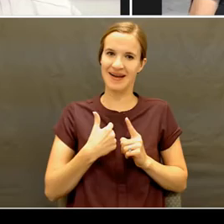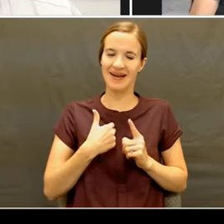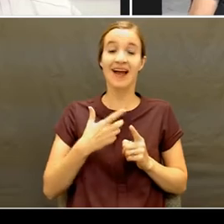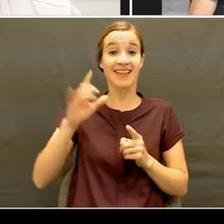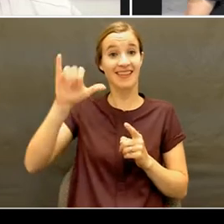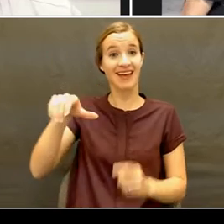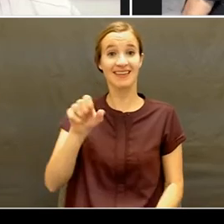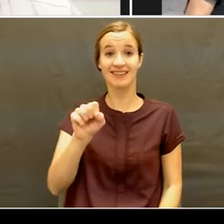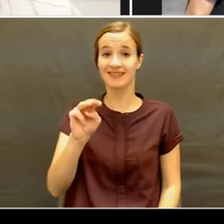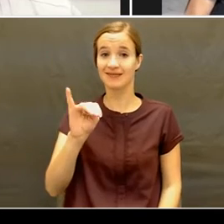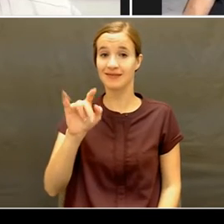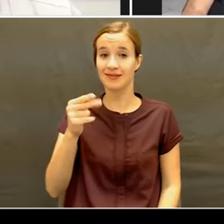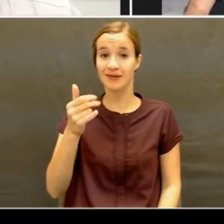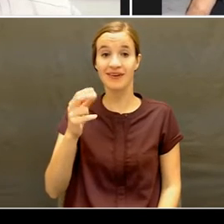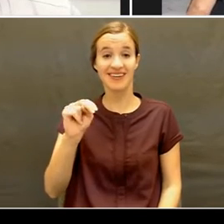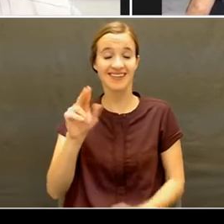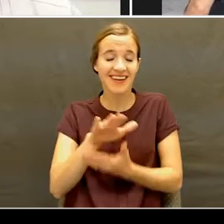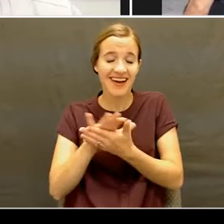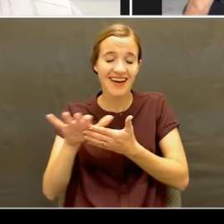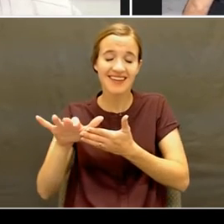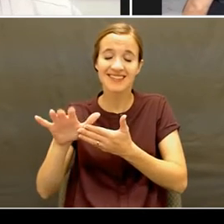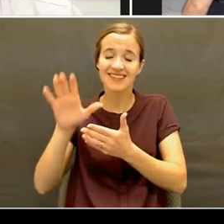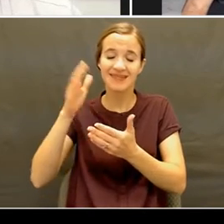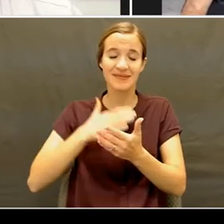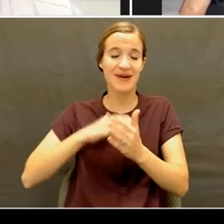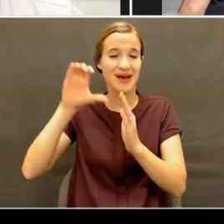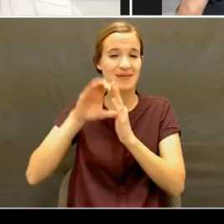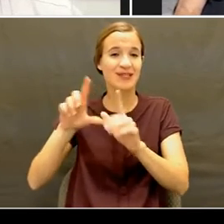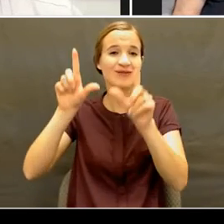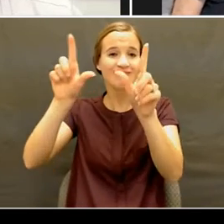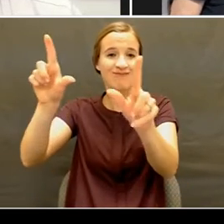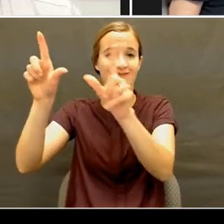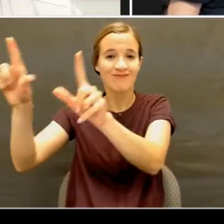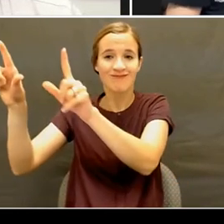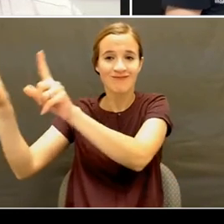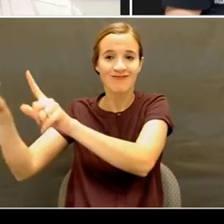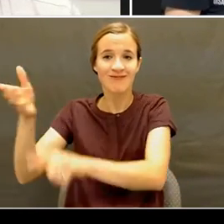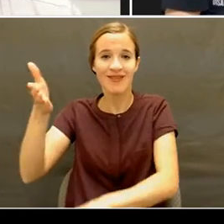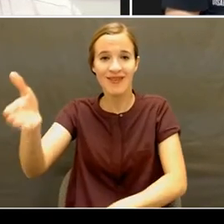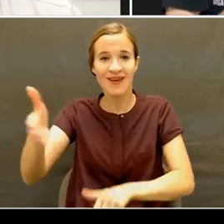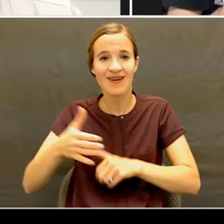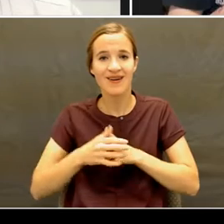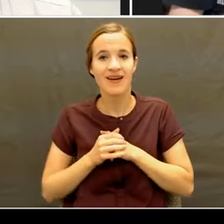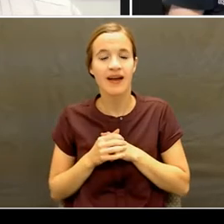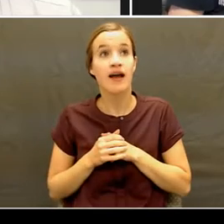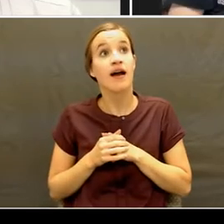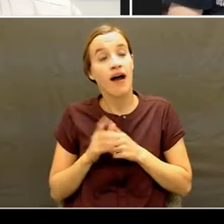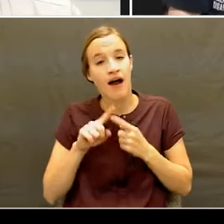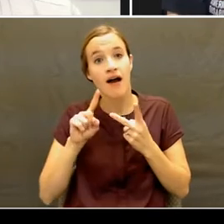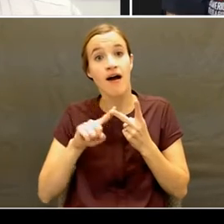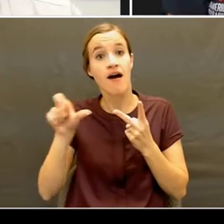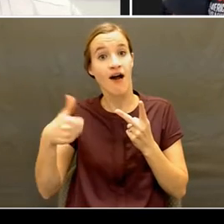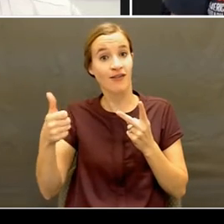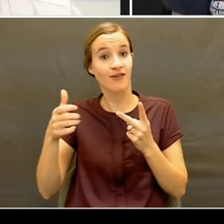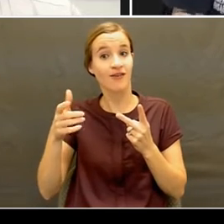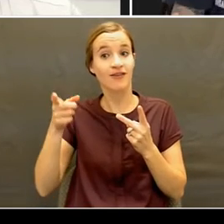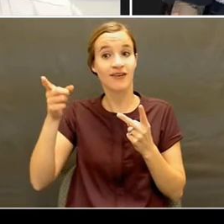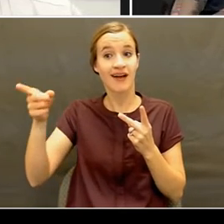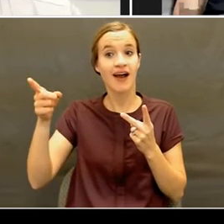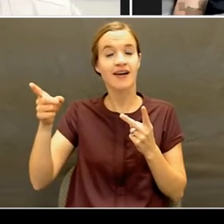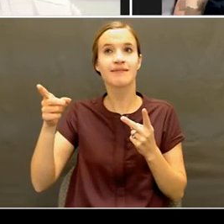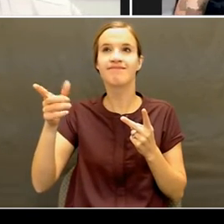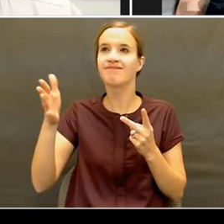I have photos of the, uh that, uh Little Rock High